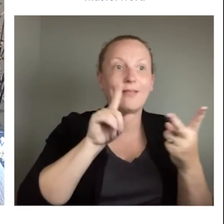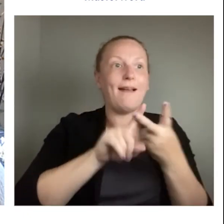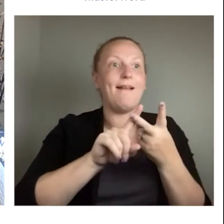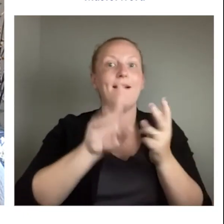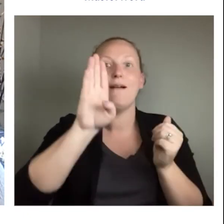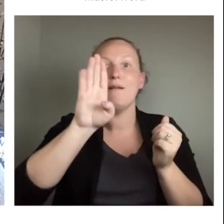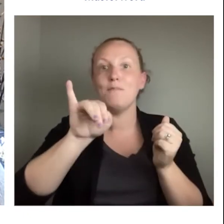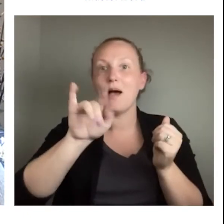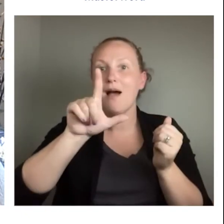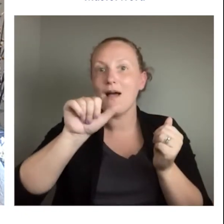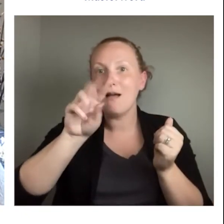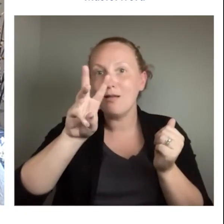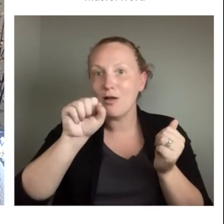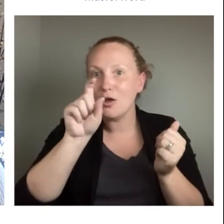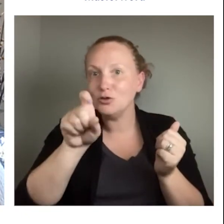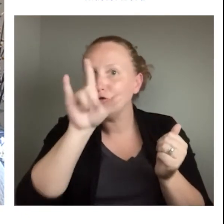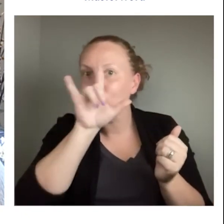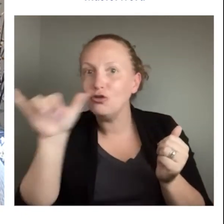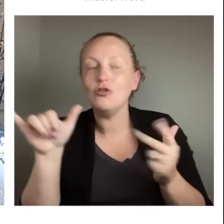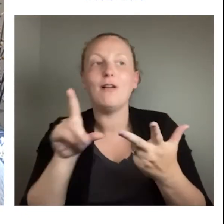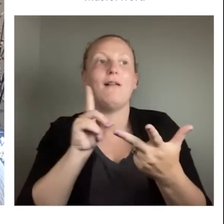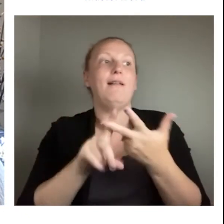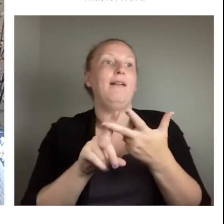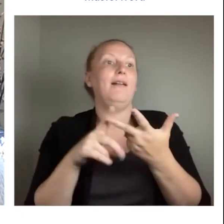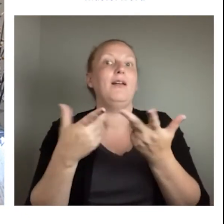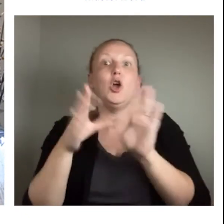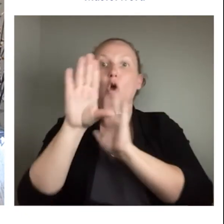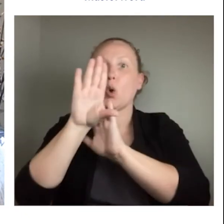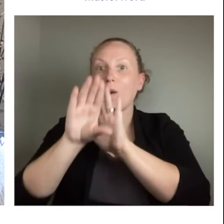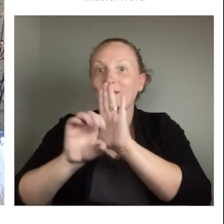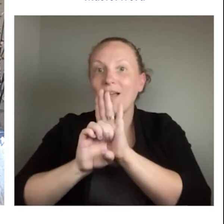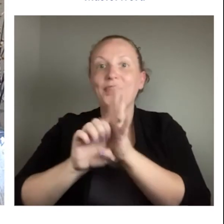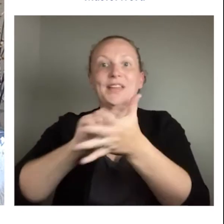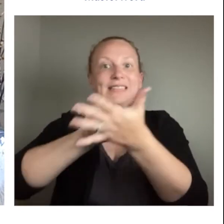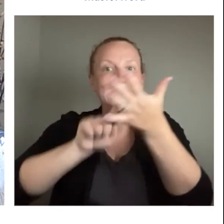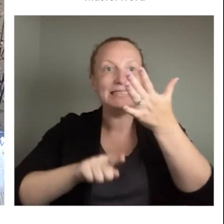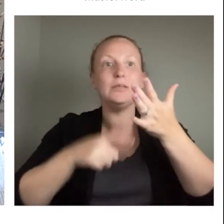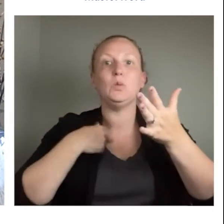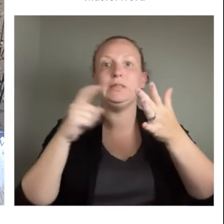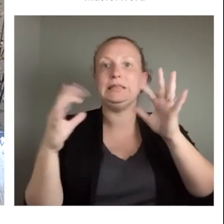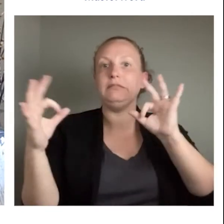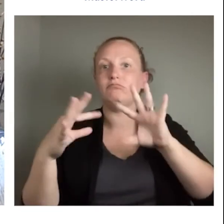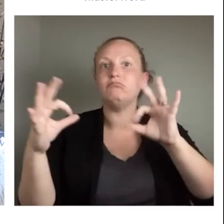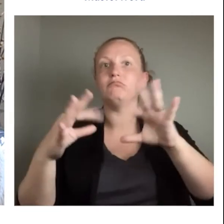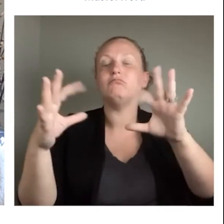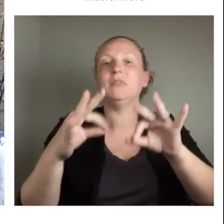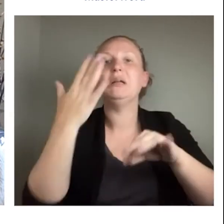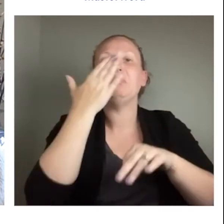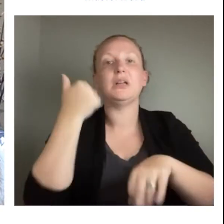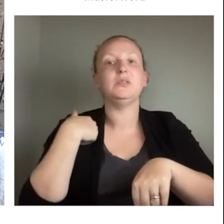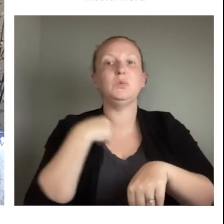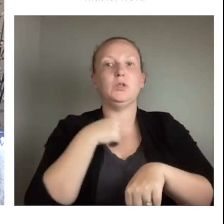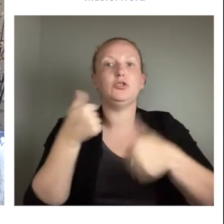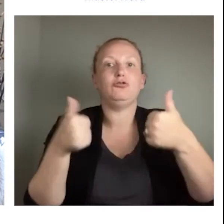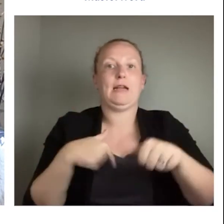build the professionalization for Educational interprets because that's the next, uh, the next thing that we're really trying to accomplish.